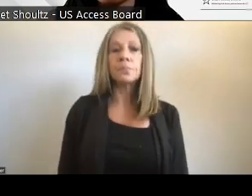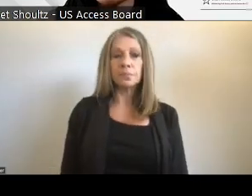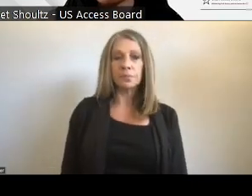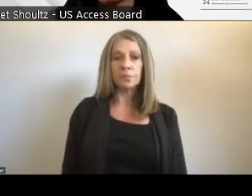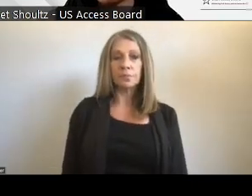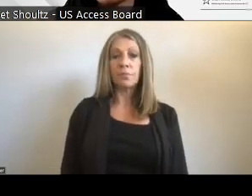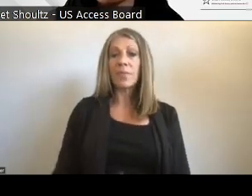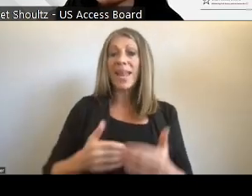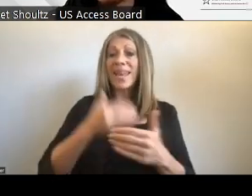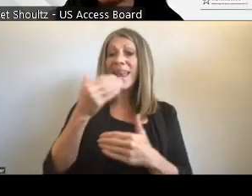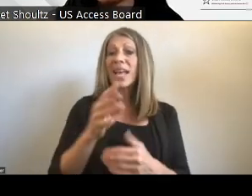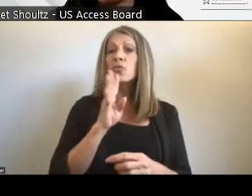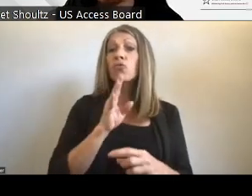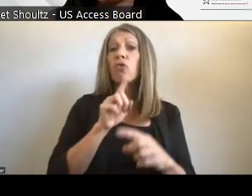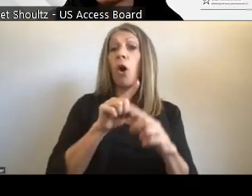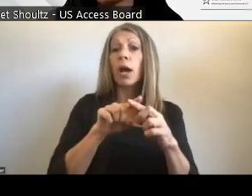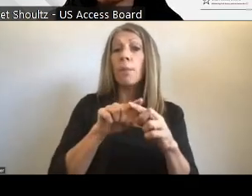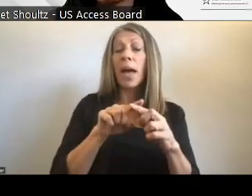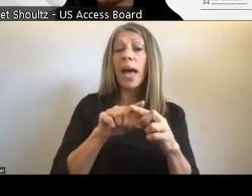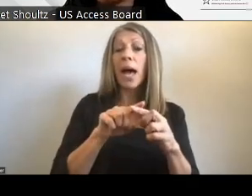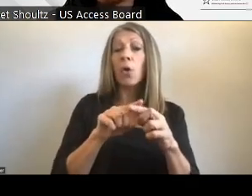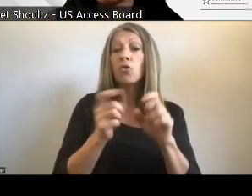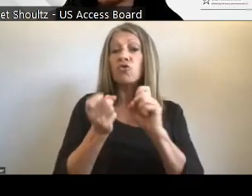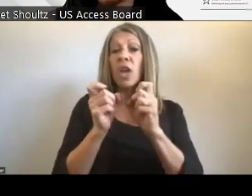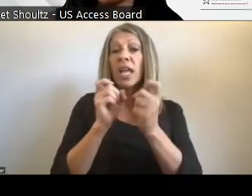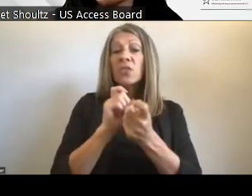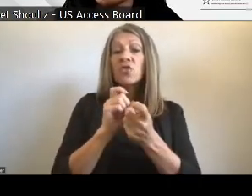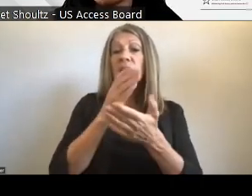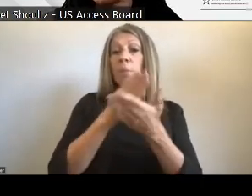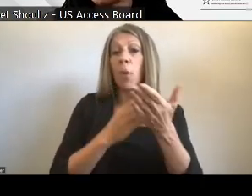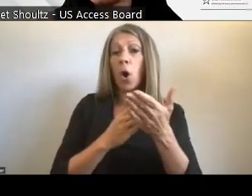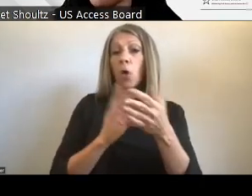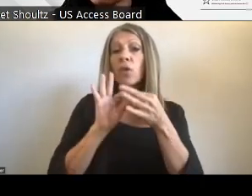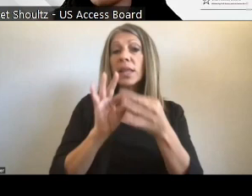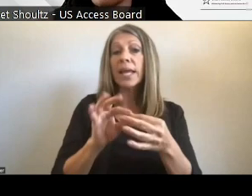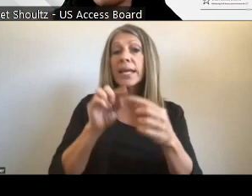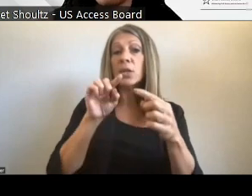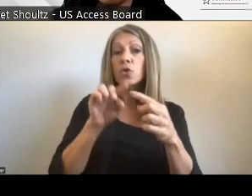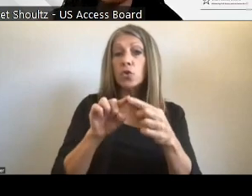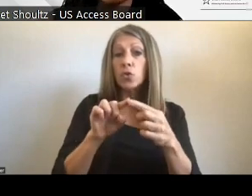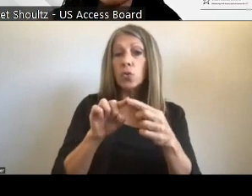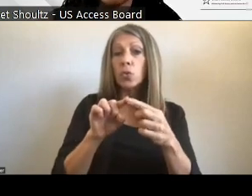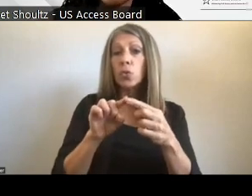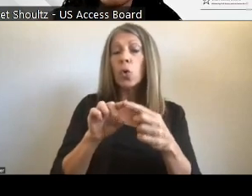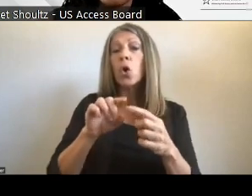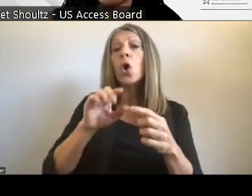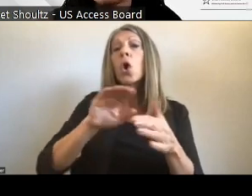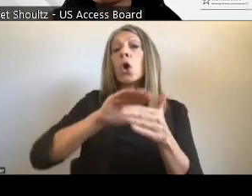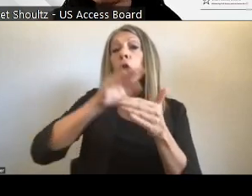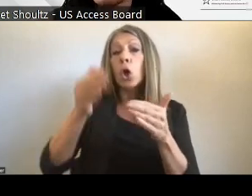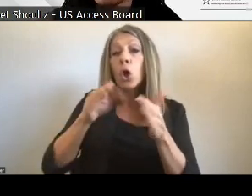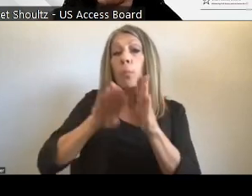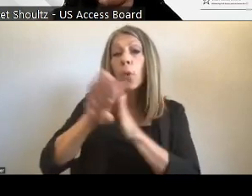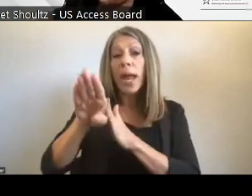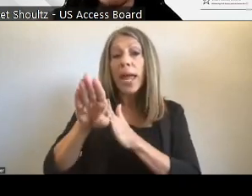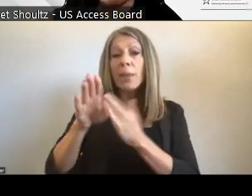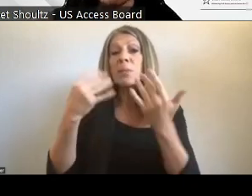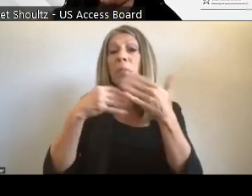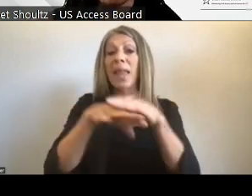Next we'll talk about revisions in the sections pertaining to curb ramps, blended transitions, and crosswalks.